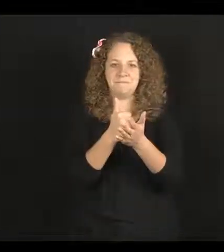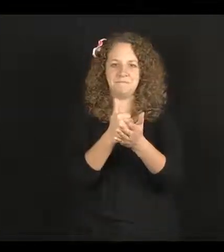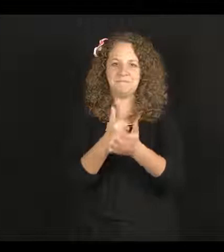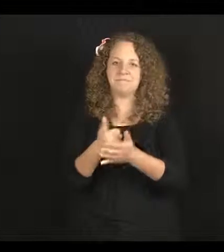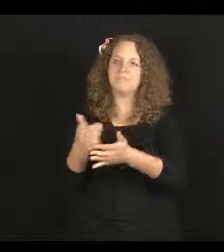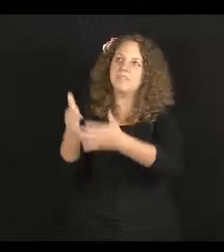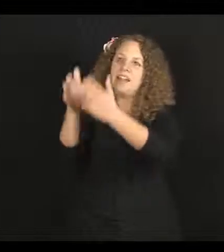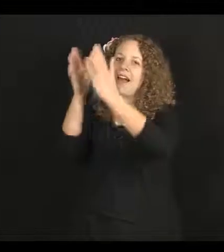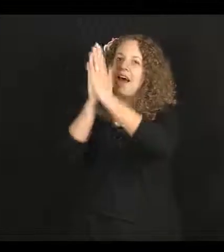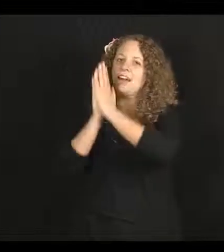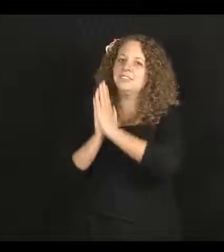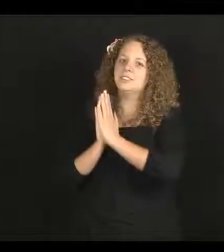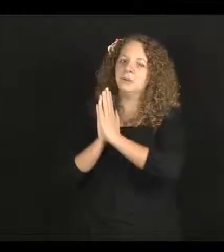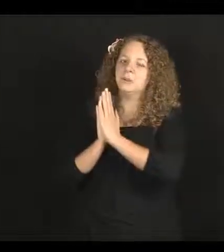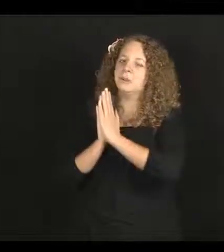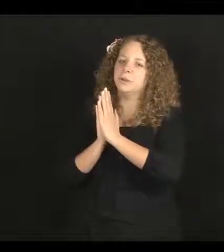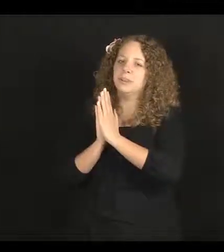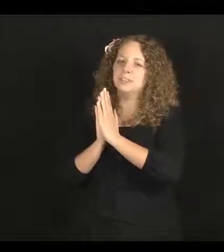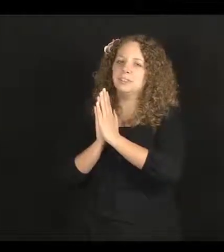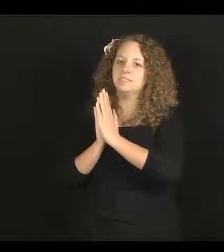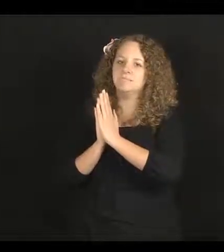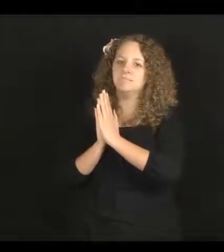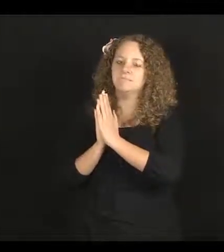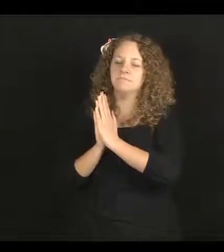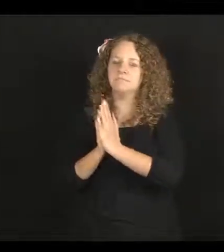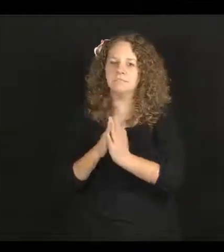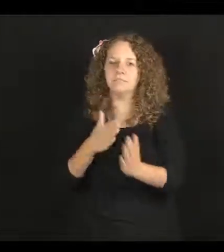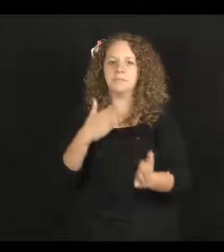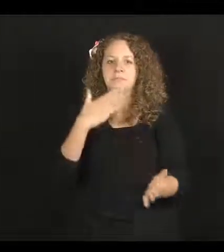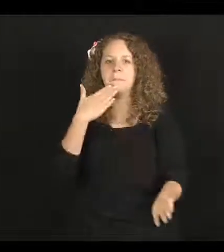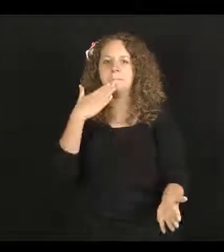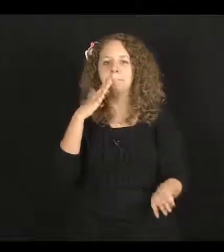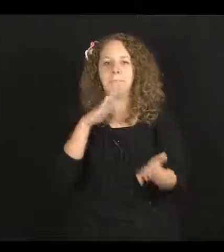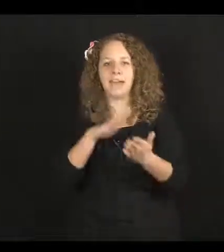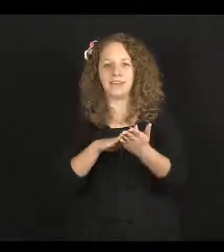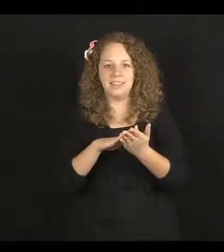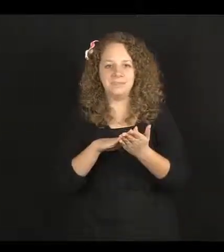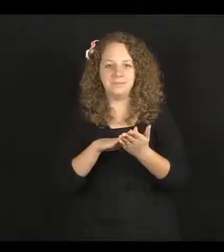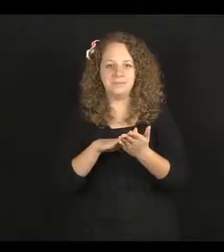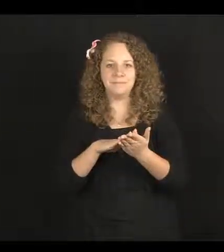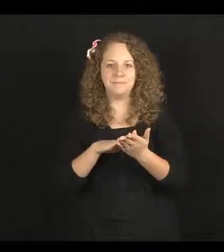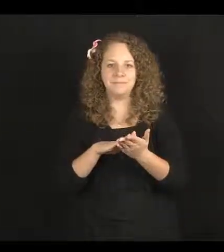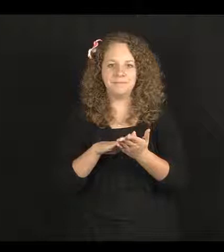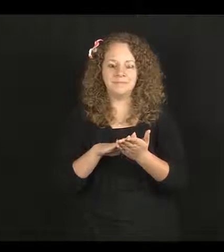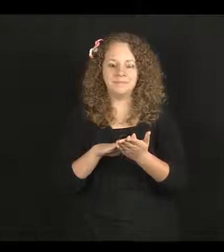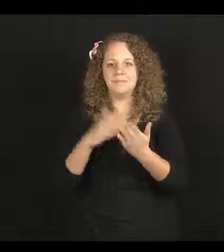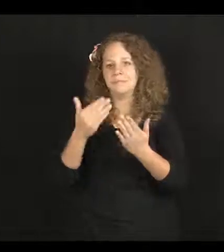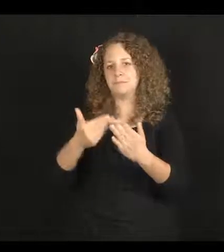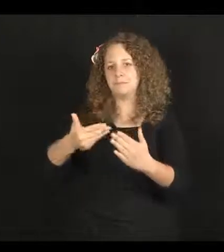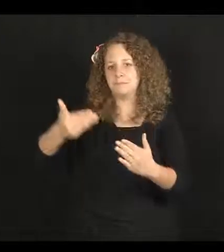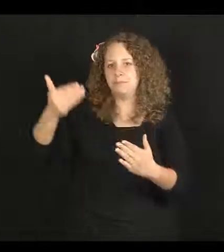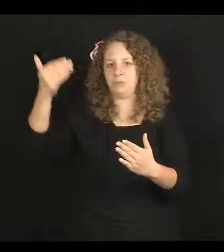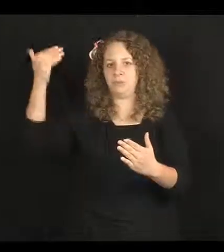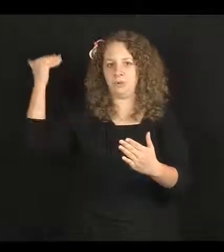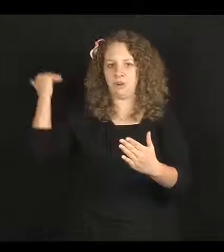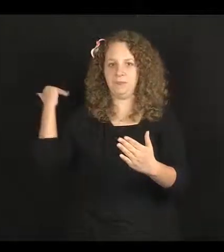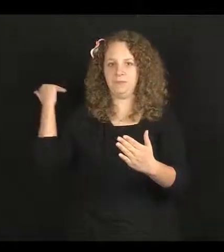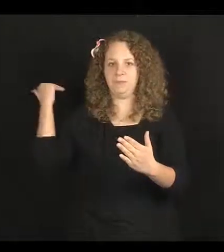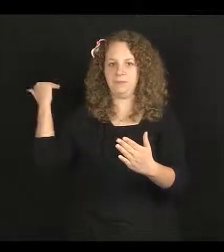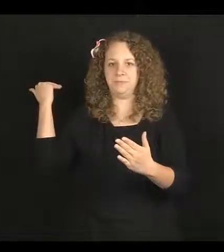ASK or REQUEST BAD BEFORE